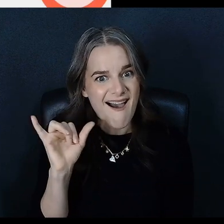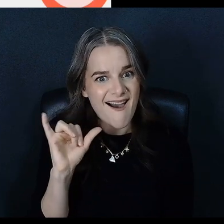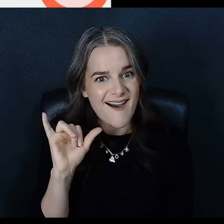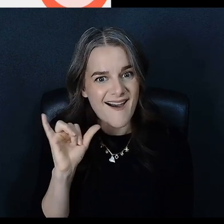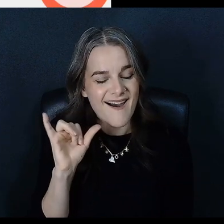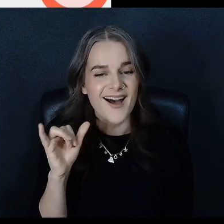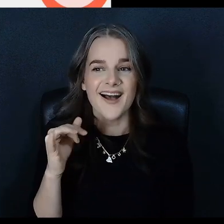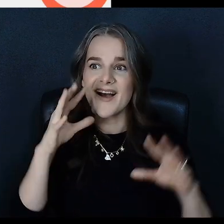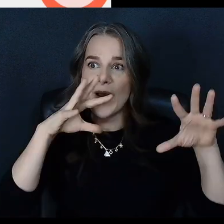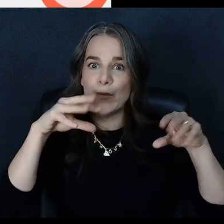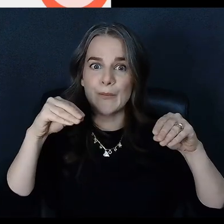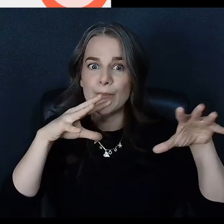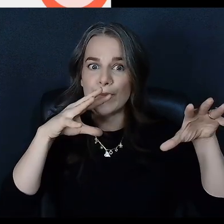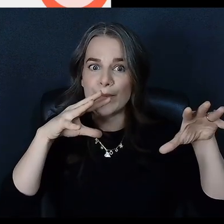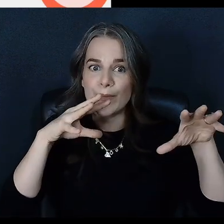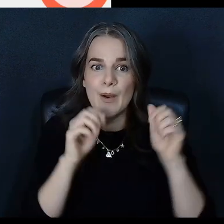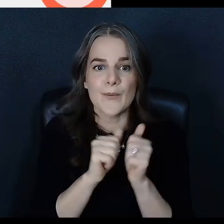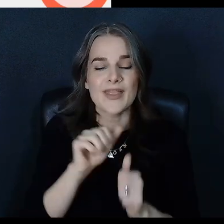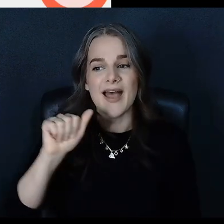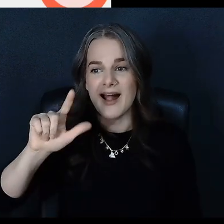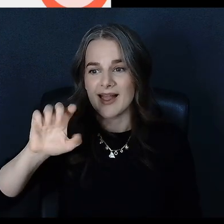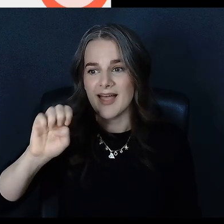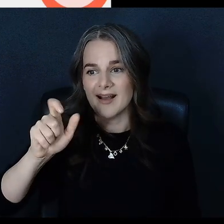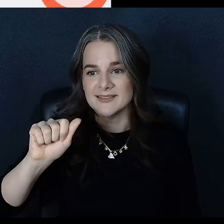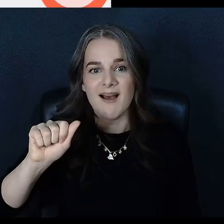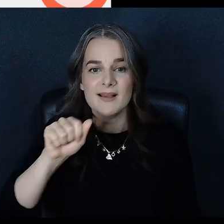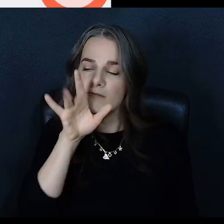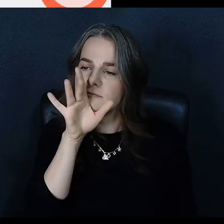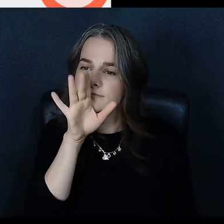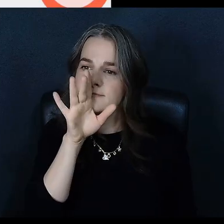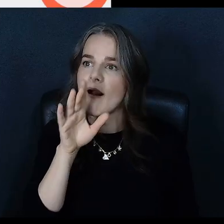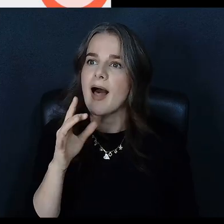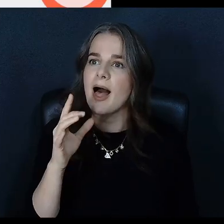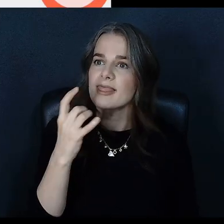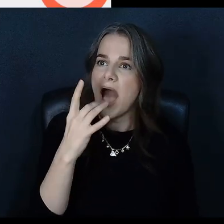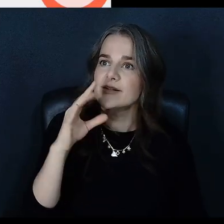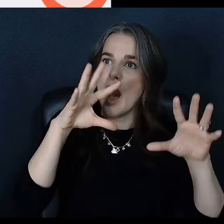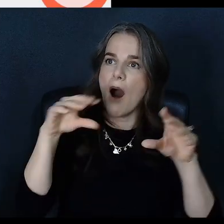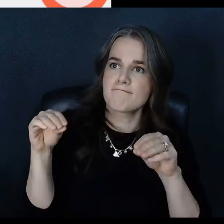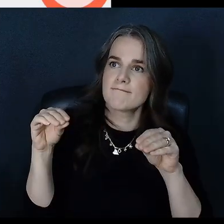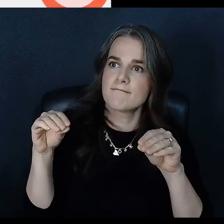so there is a receiver built into the actual light bulb itself. So I can control lights with a voice assistant,